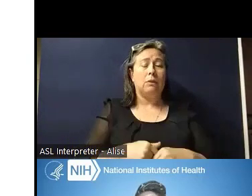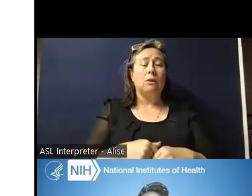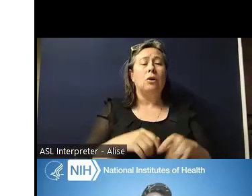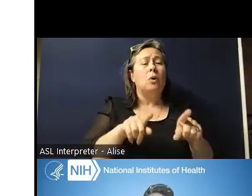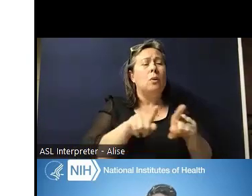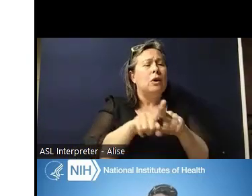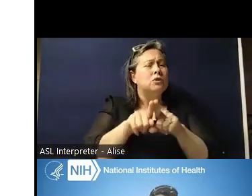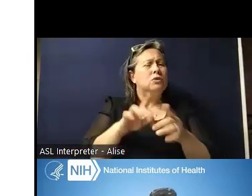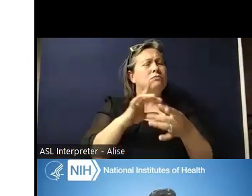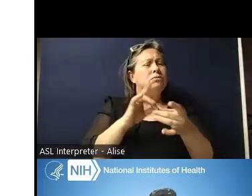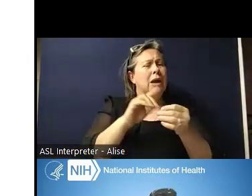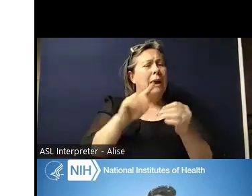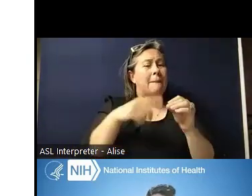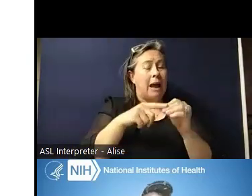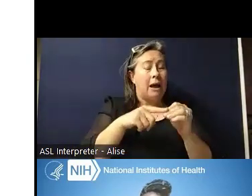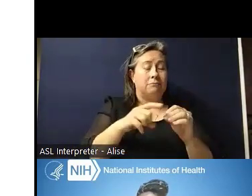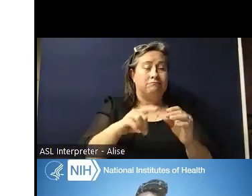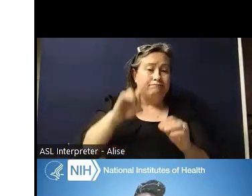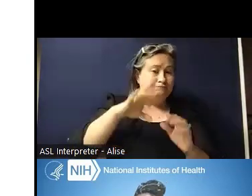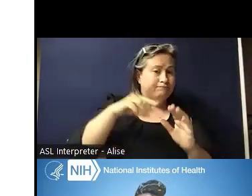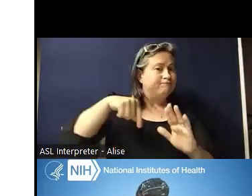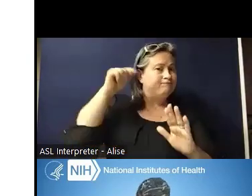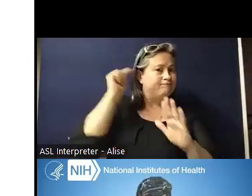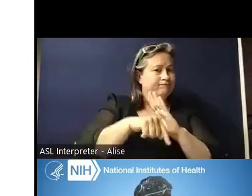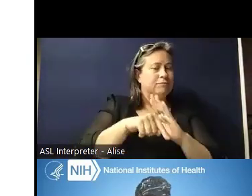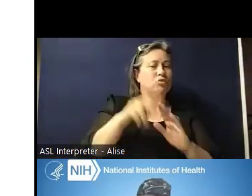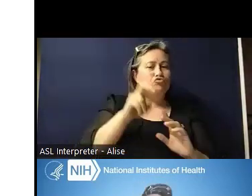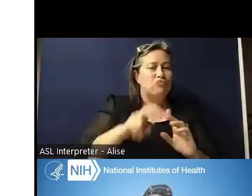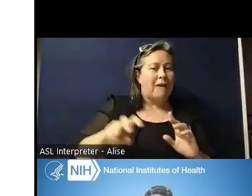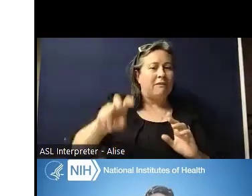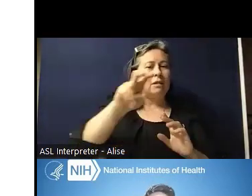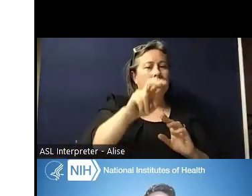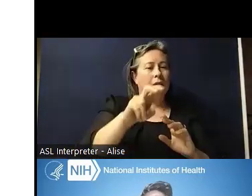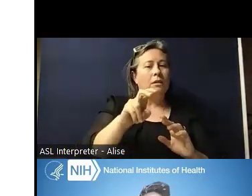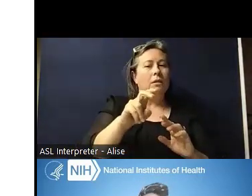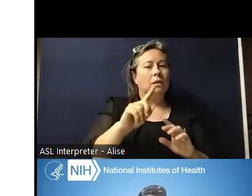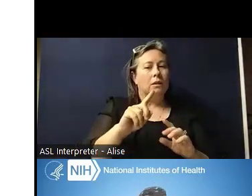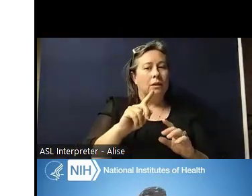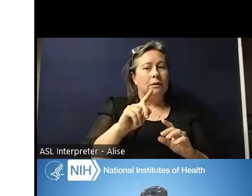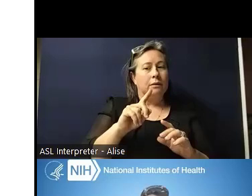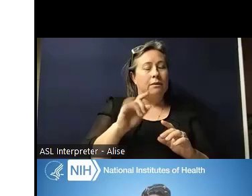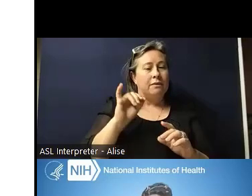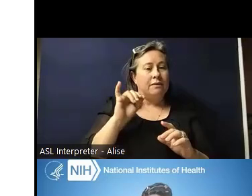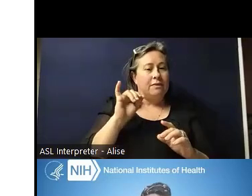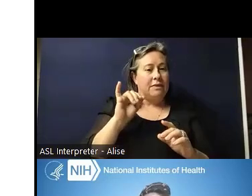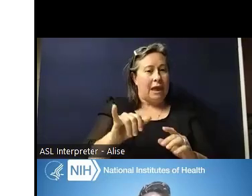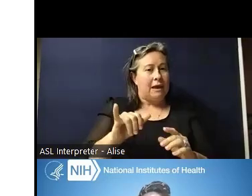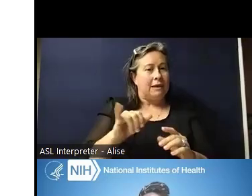by which a recipient and project staff, for the purposes of collecting data,